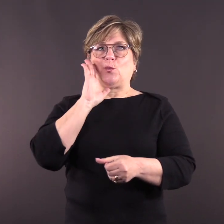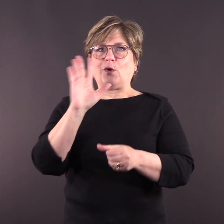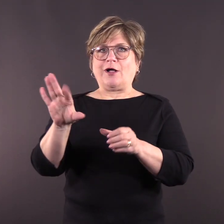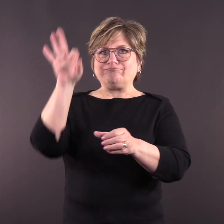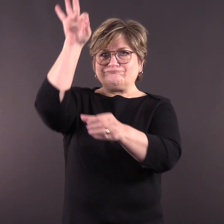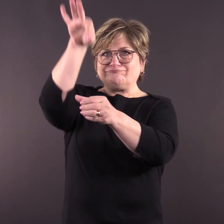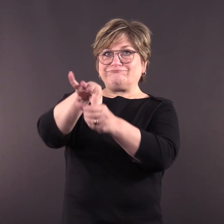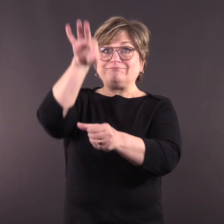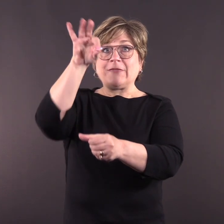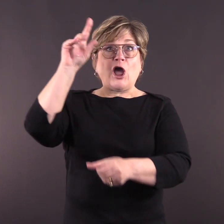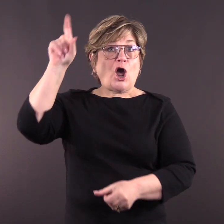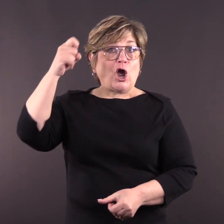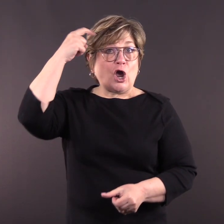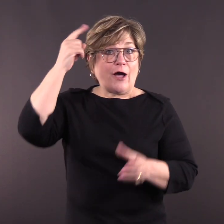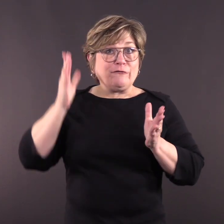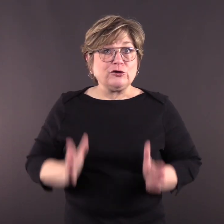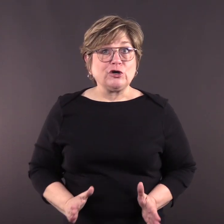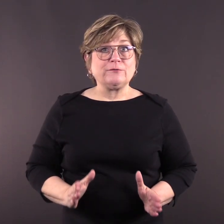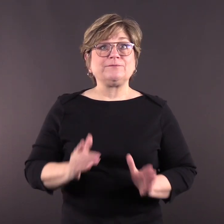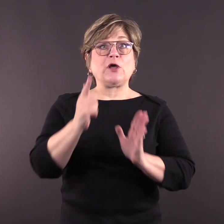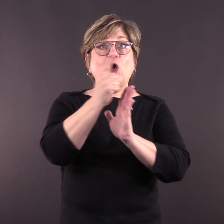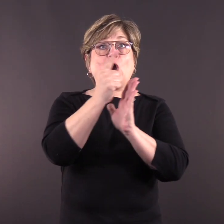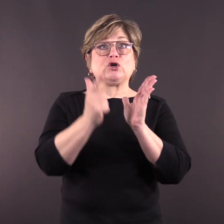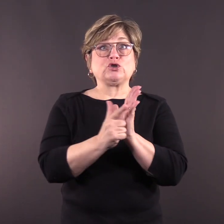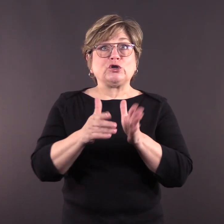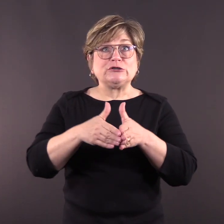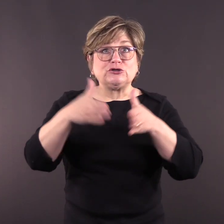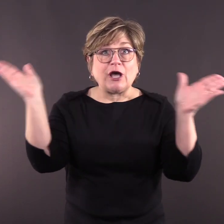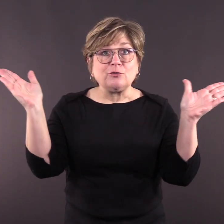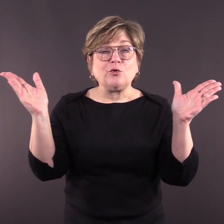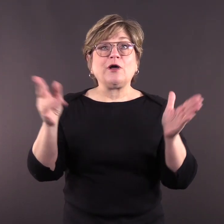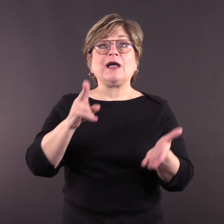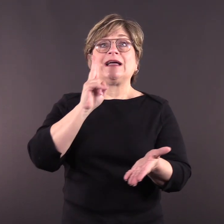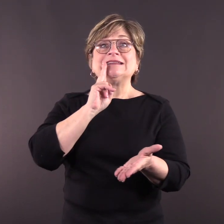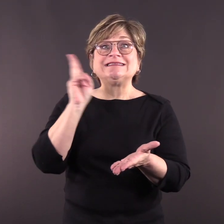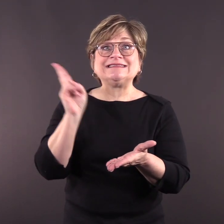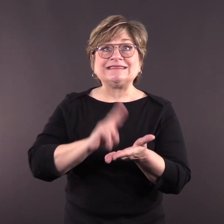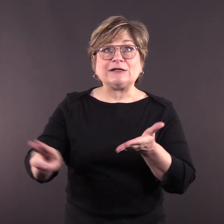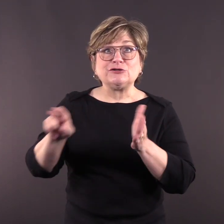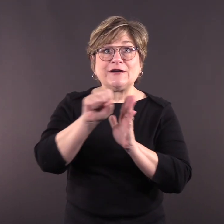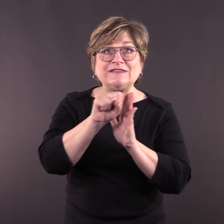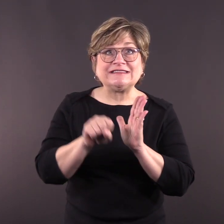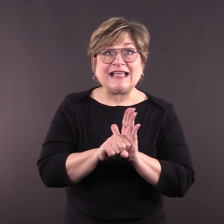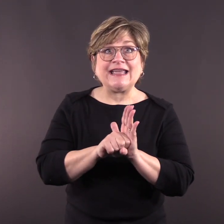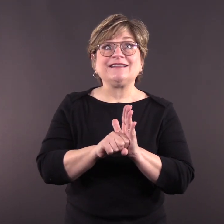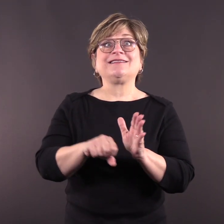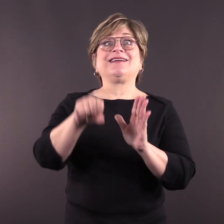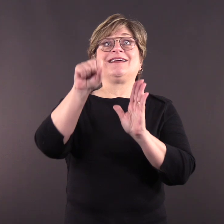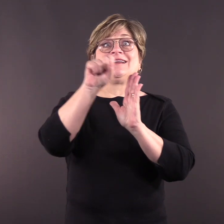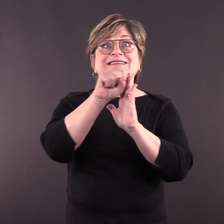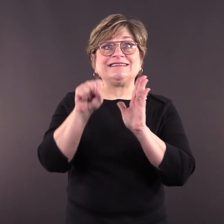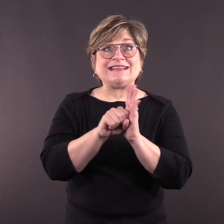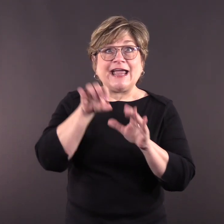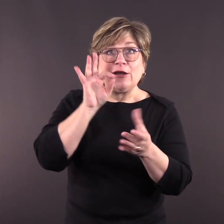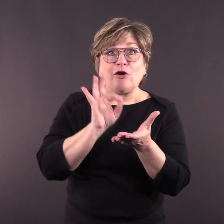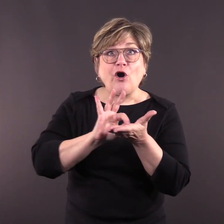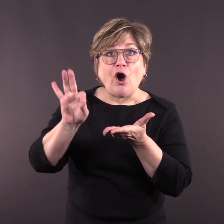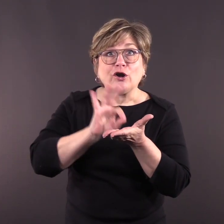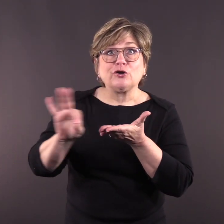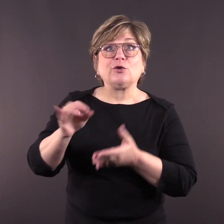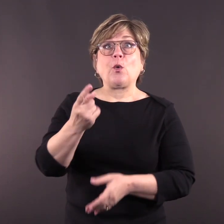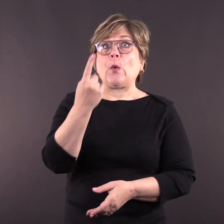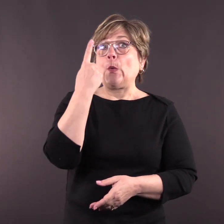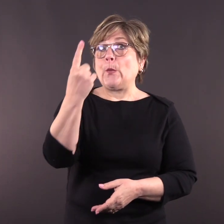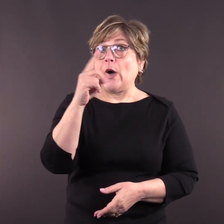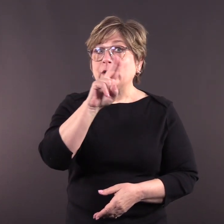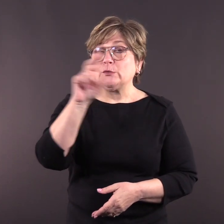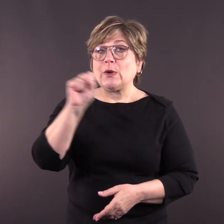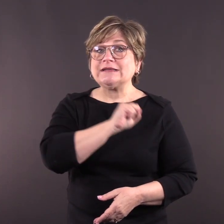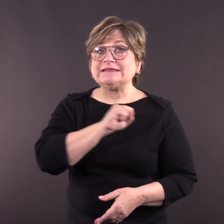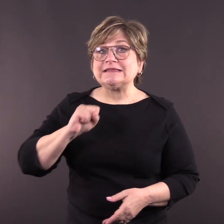voters will elect a Governor, Attorney General, Secretary of State, State Auditor,